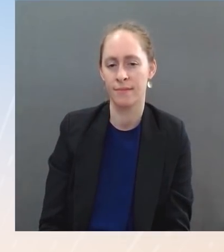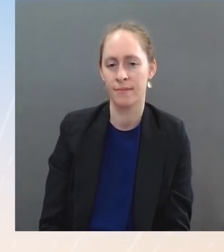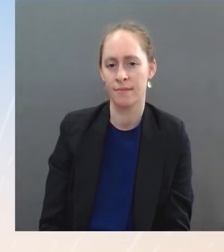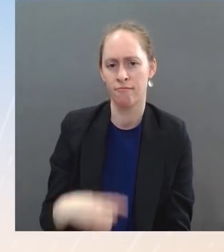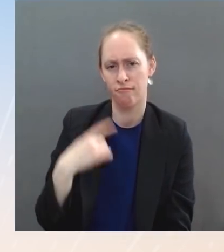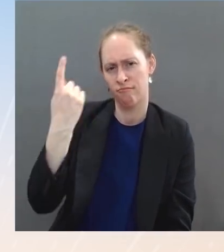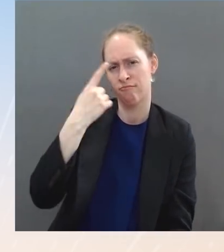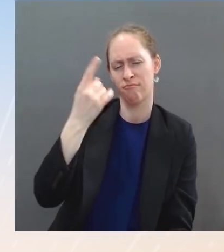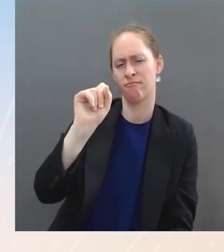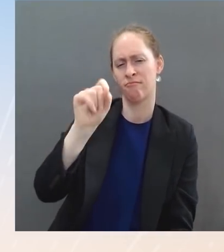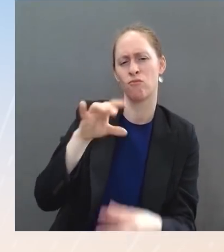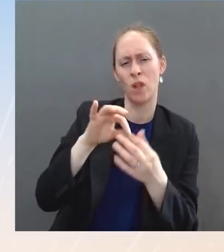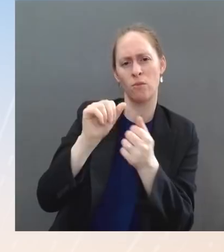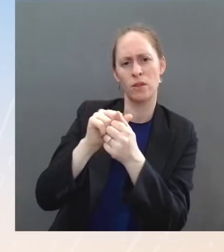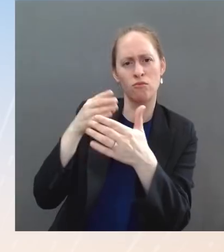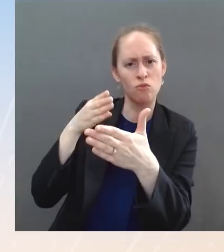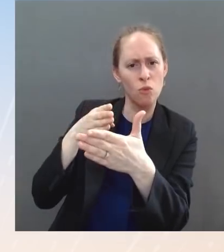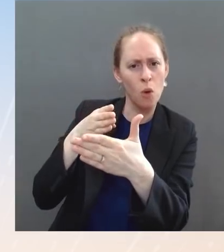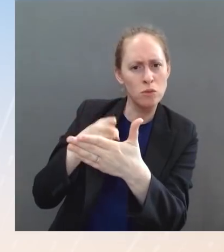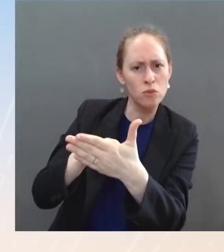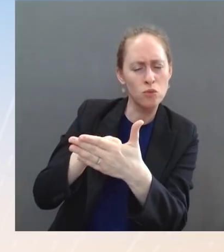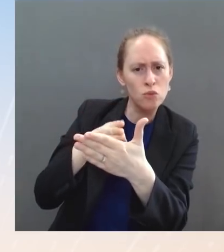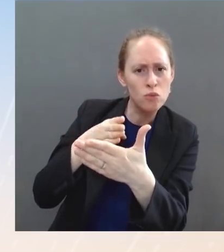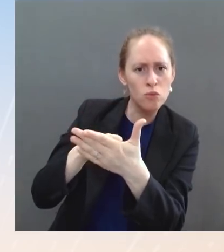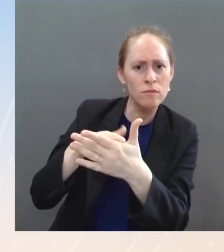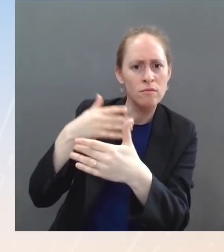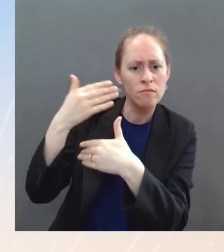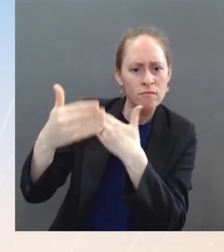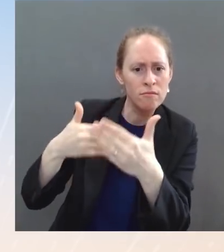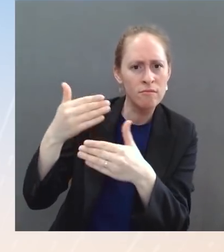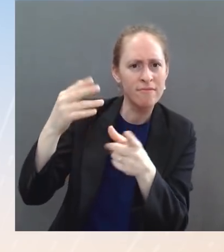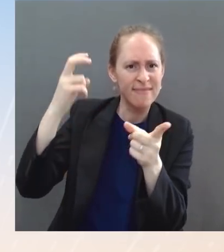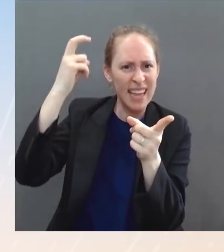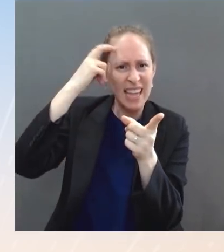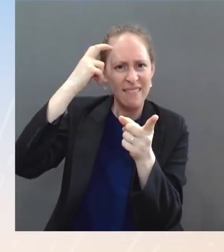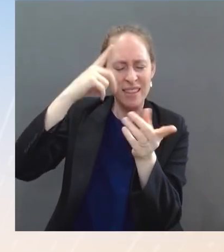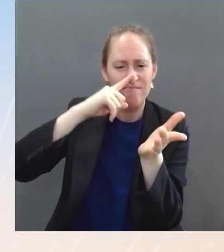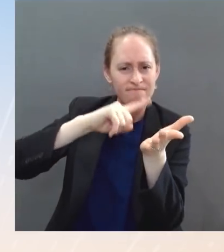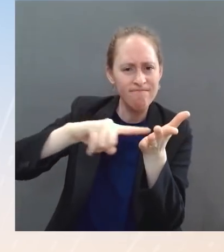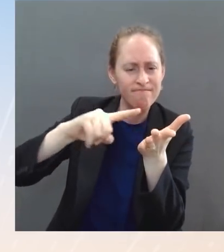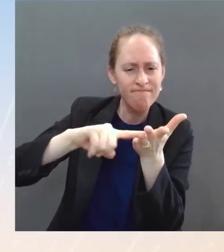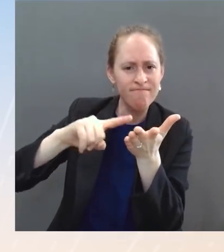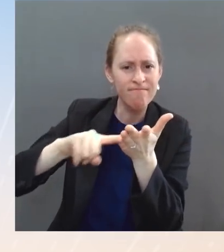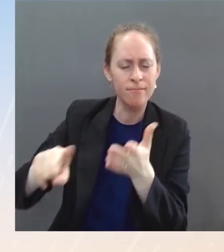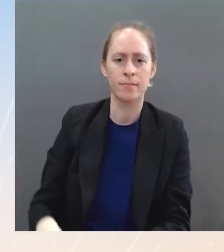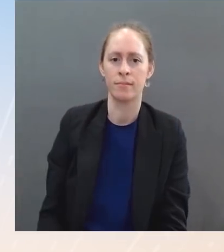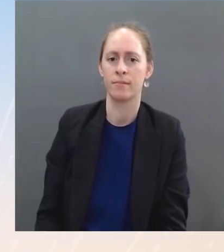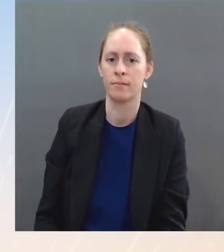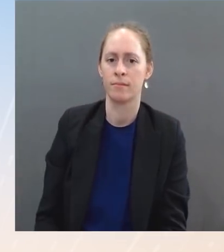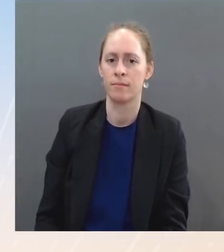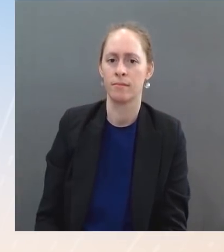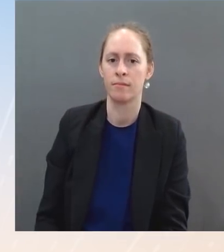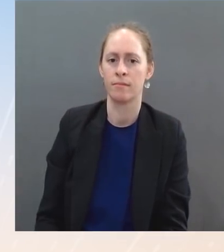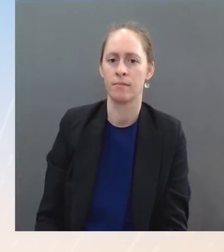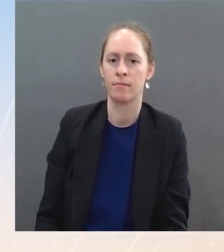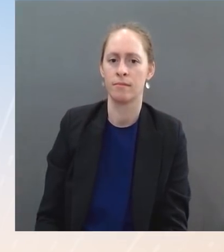saying that the worst situation may, in fact, be in Borodyanka. I apologize if I don't pronounce that correctly. But do you have a sense of how widespread